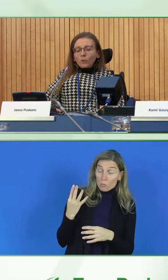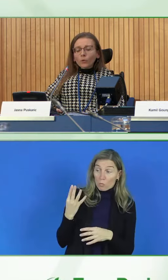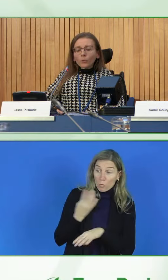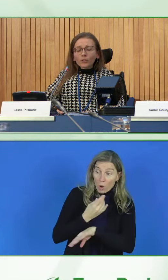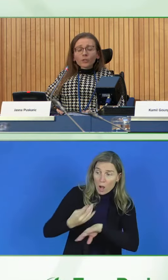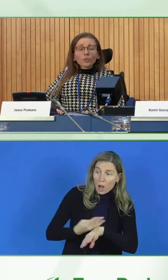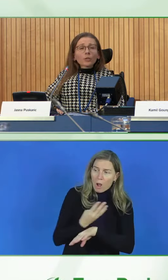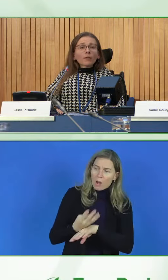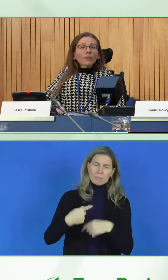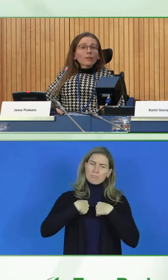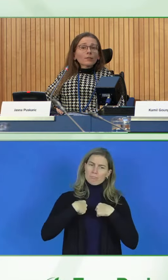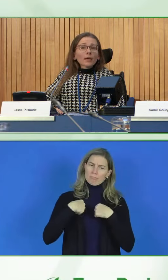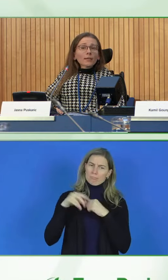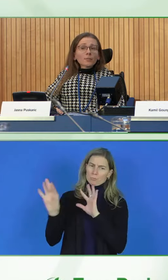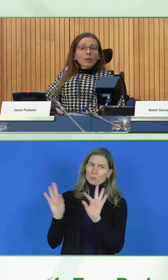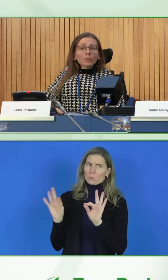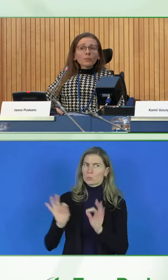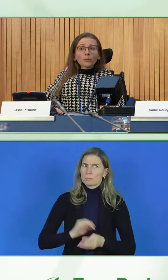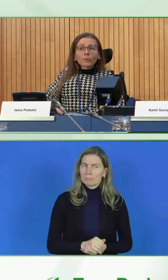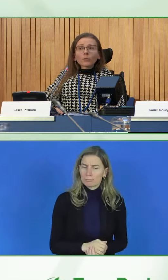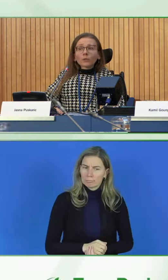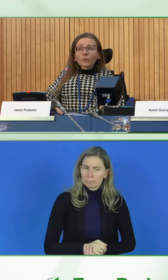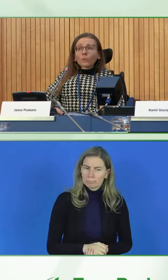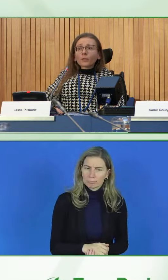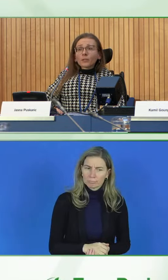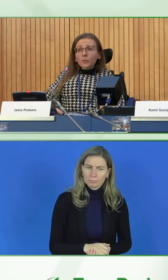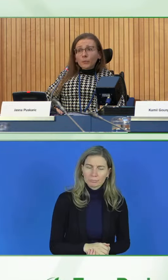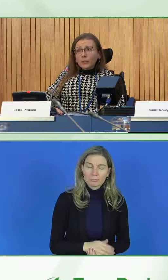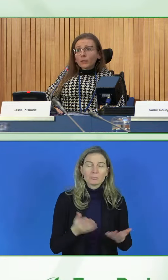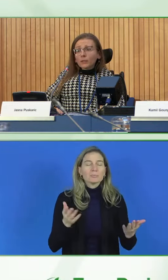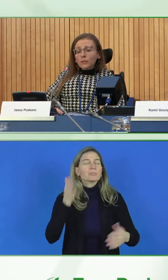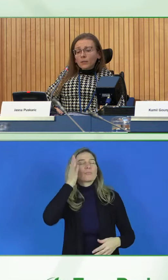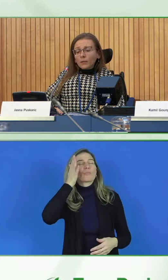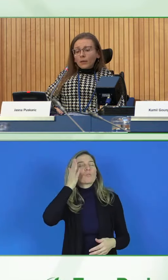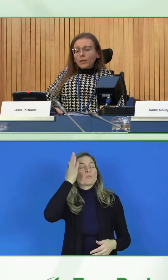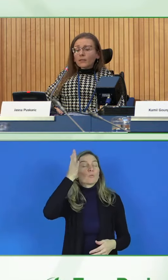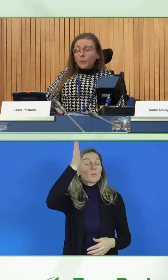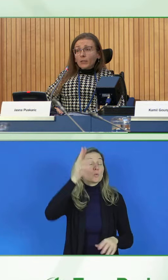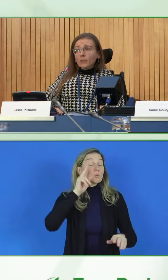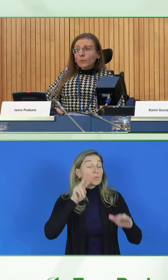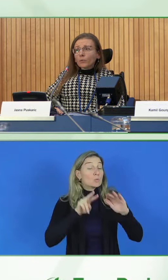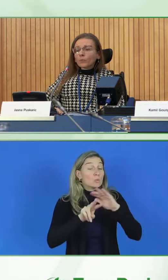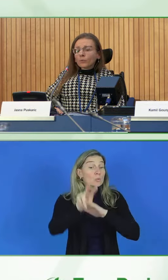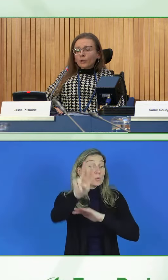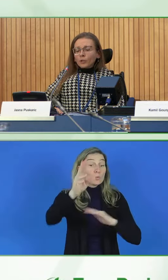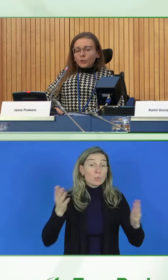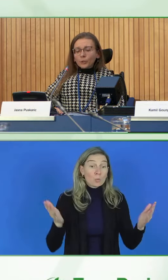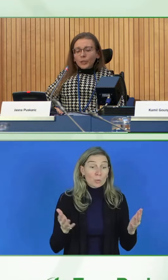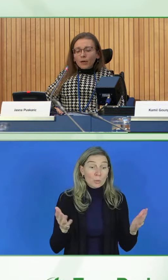We wish that as many people with disabilities as possible should